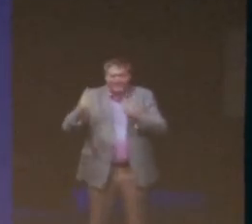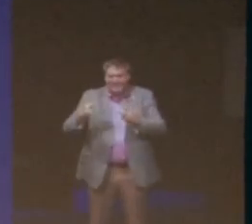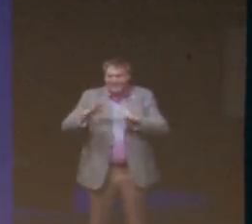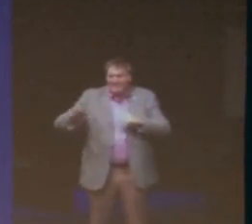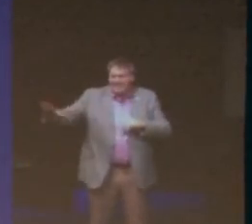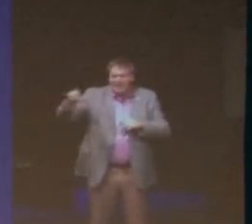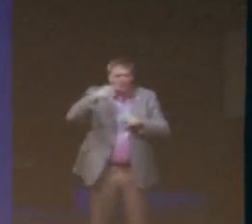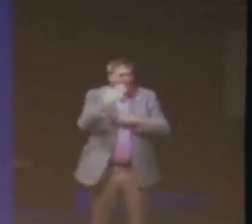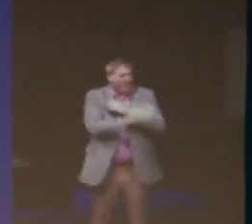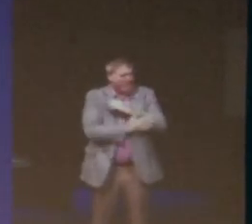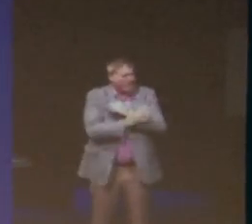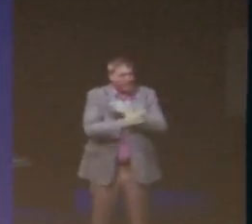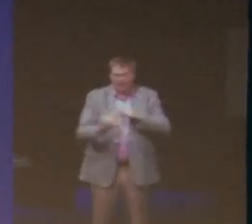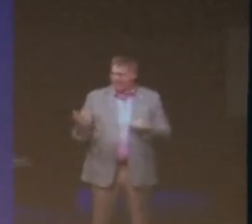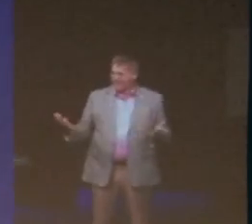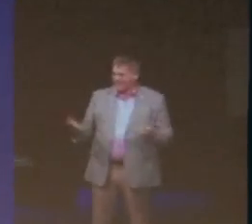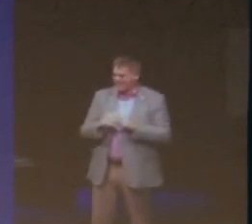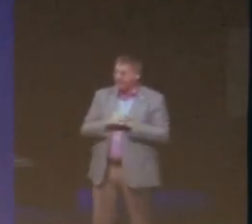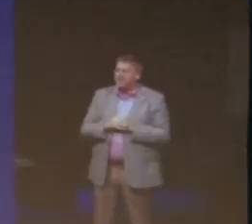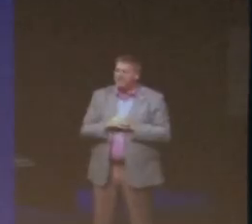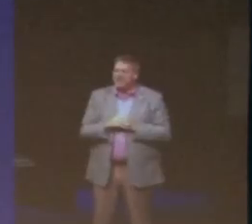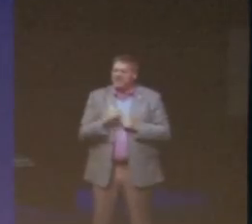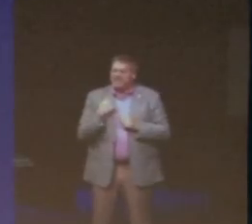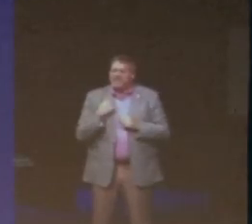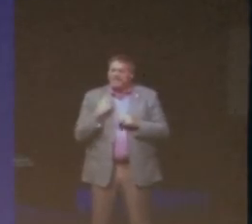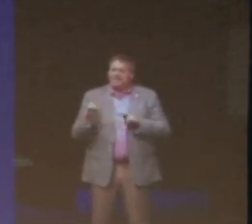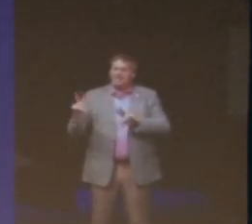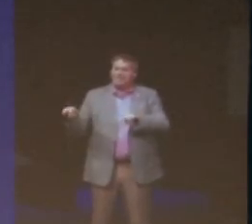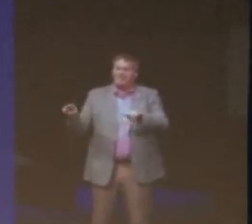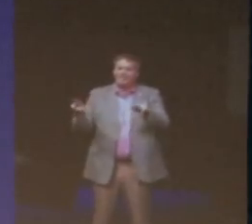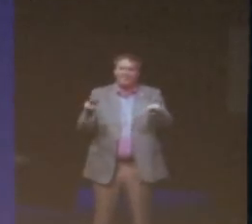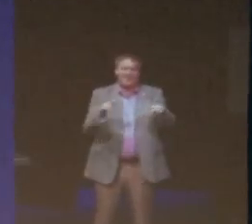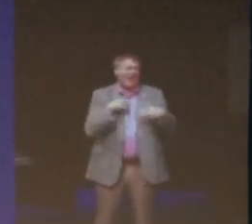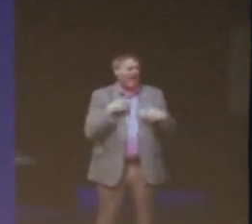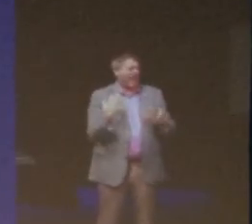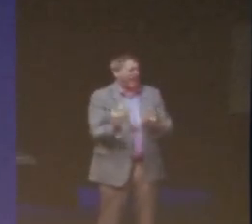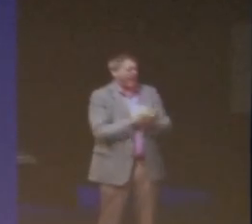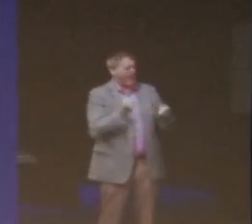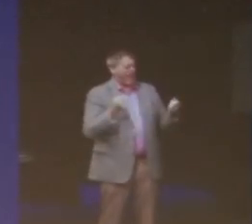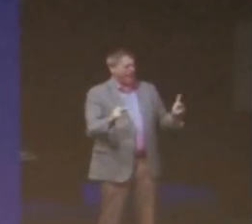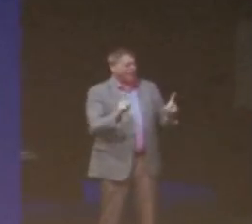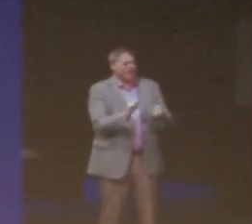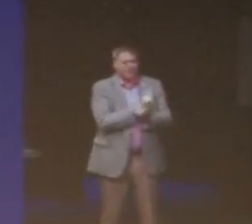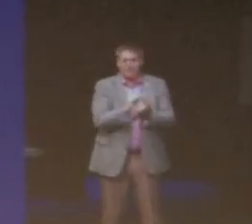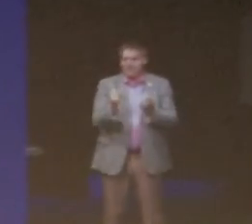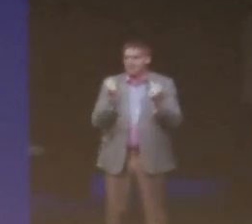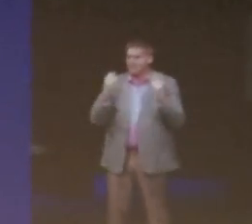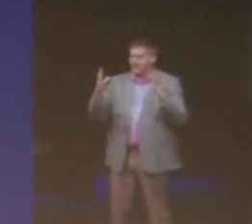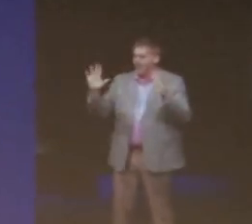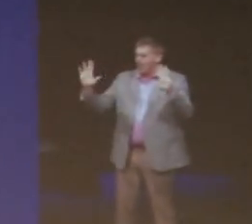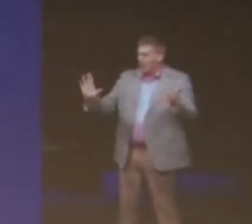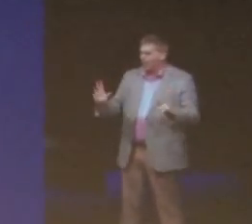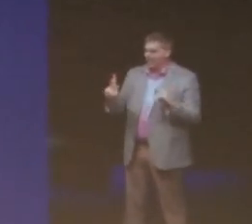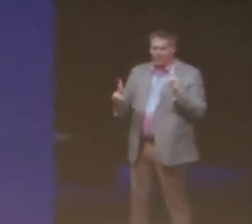around the country and visiting various regions of the country. And I have had the opportunity